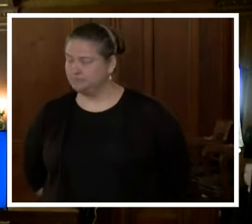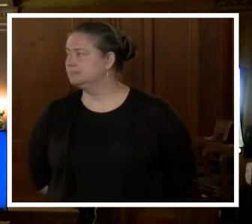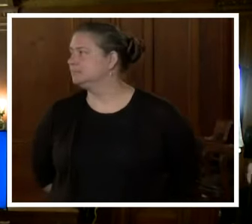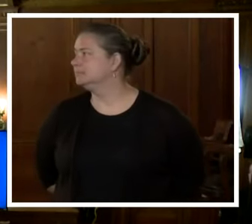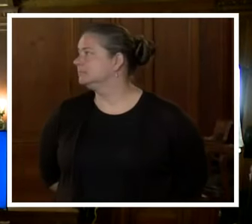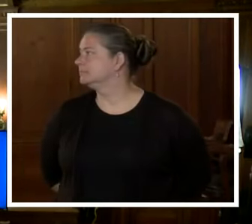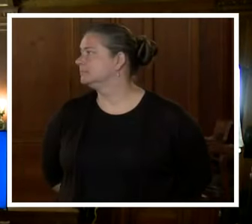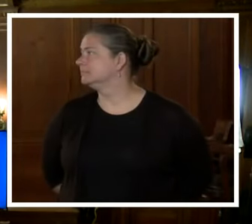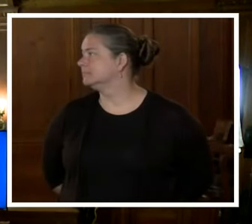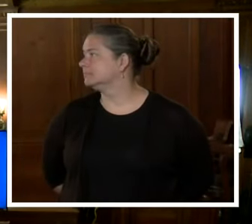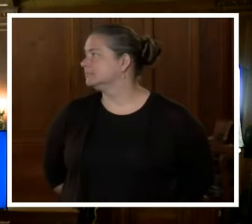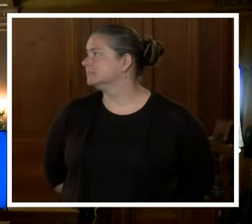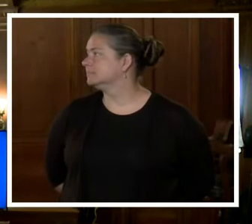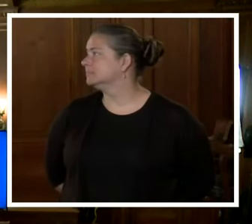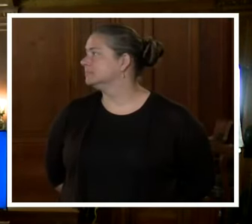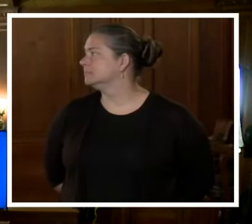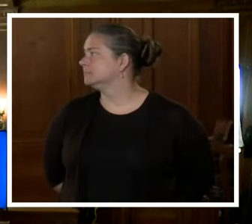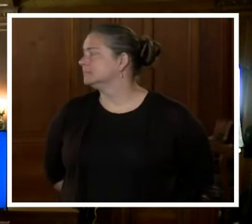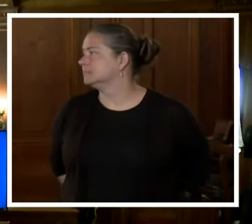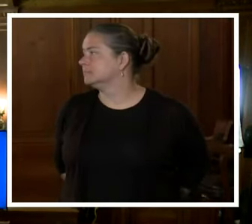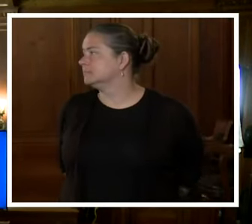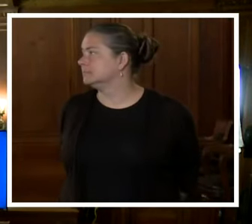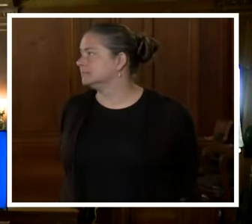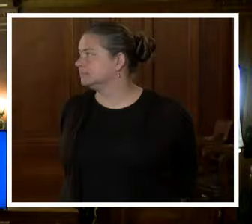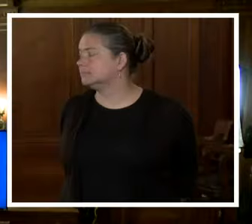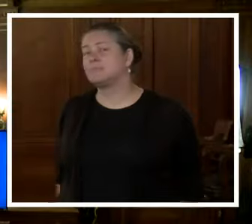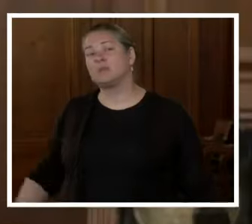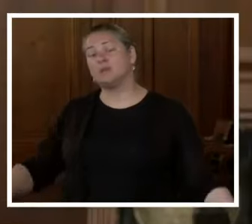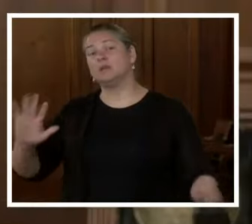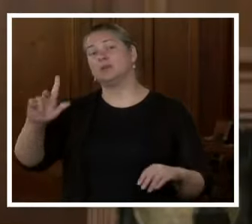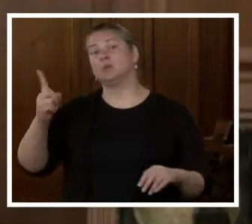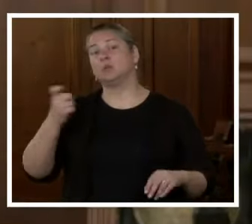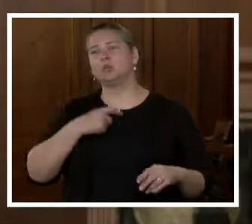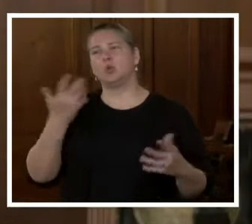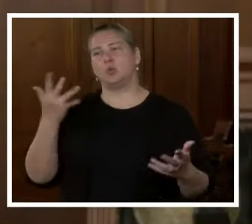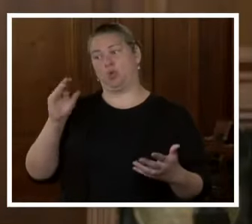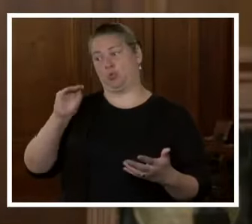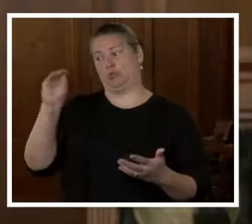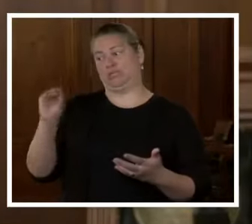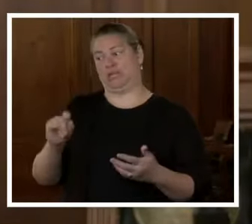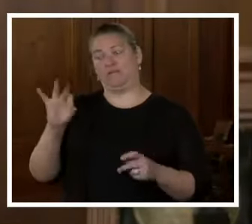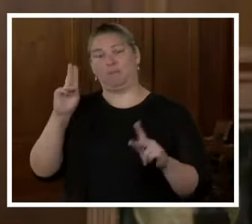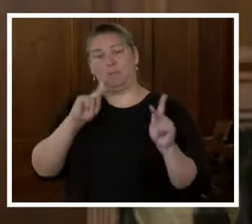SO DON'T GET ANTIBODY TESTS UNLESS YOU ARE SOMEONE WHO IS AN